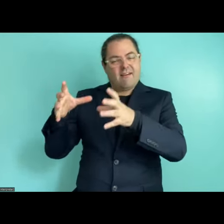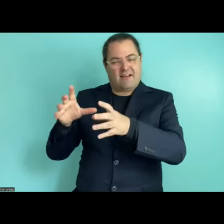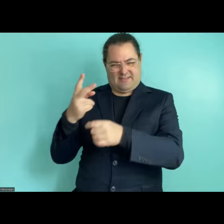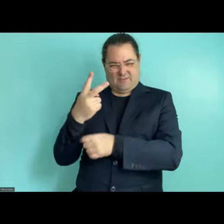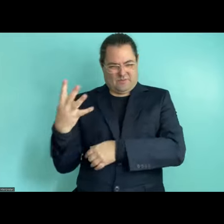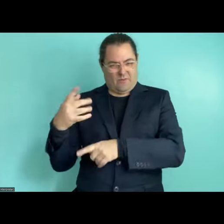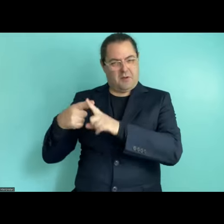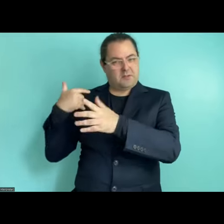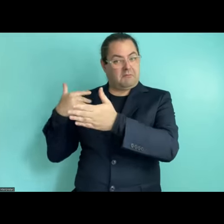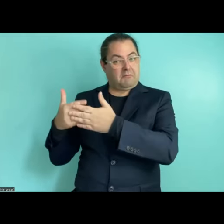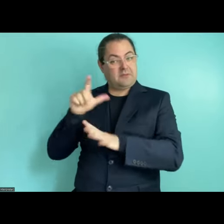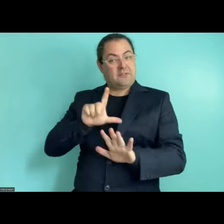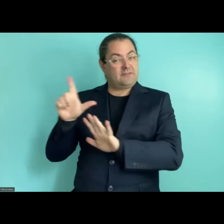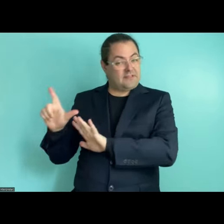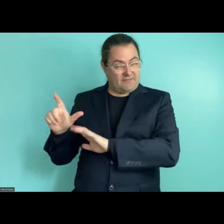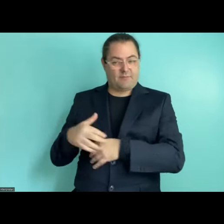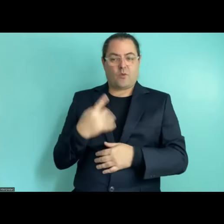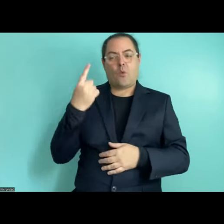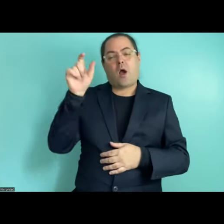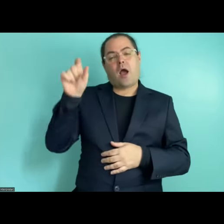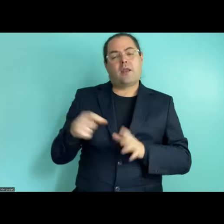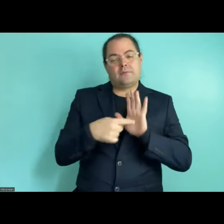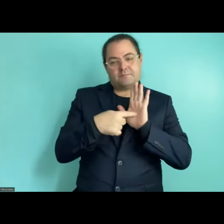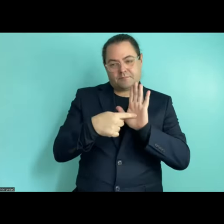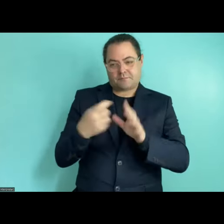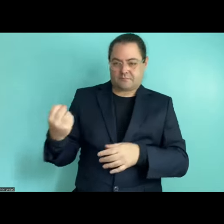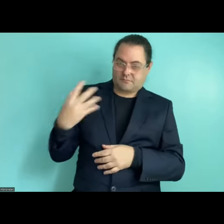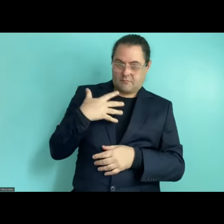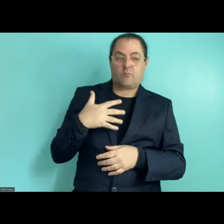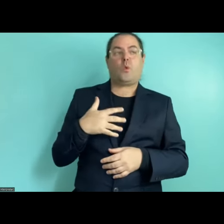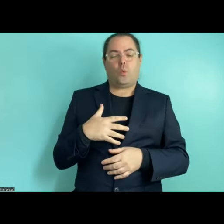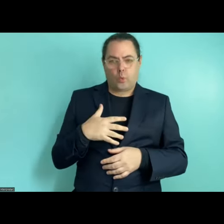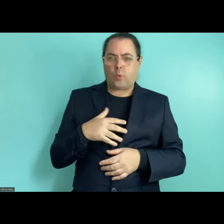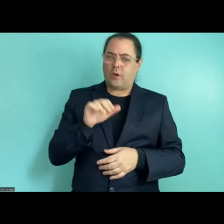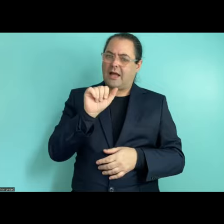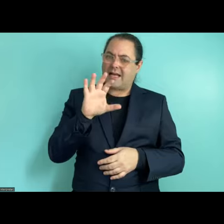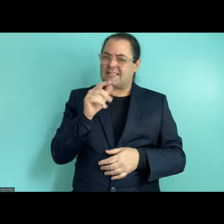one said to us that not only has Accenture provided me with an opportunity to